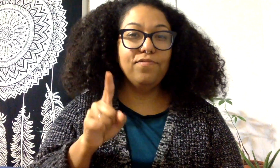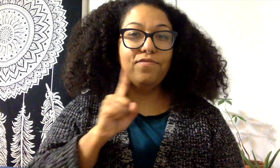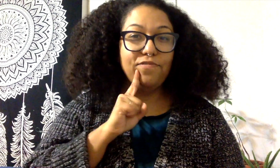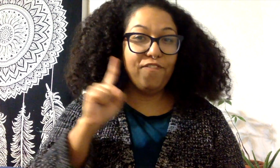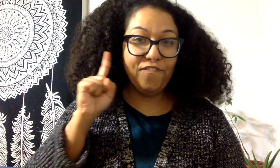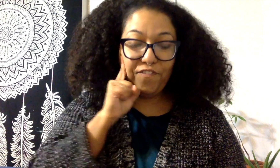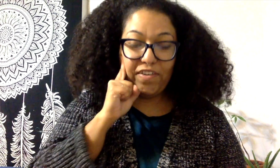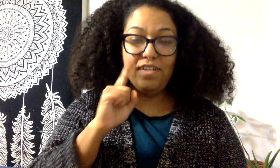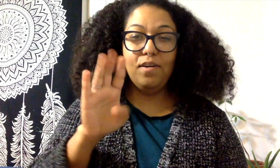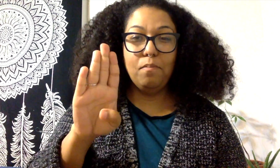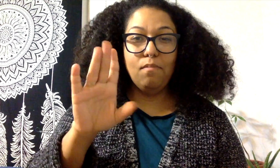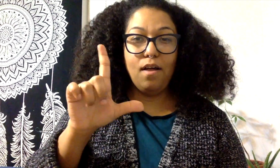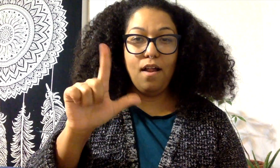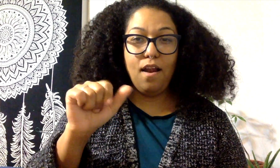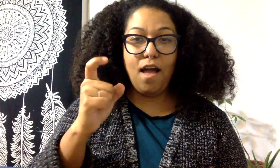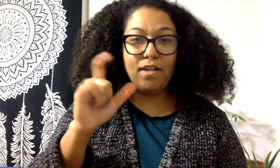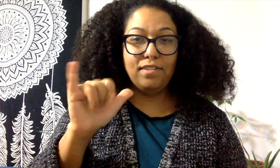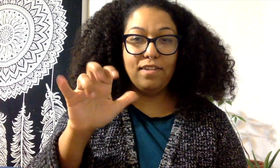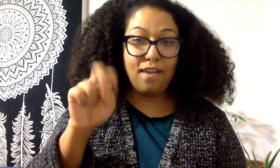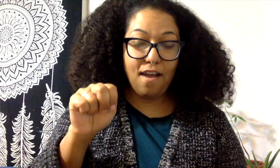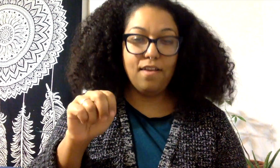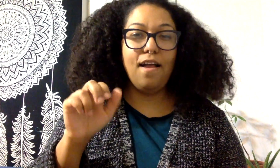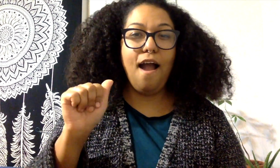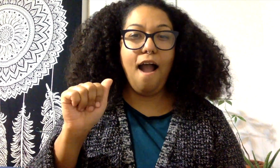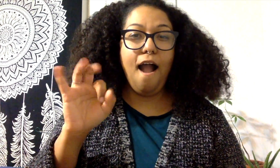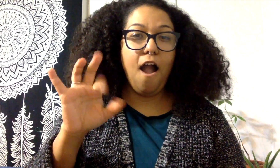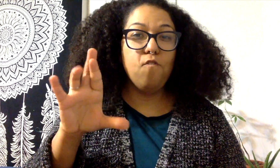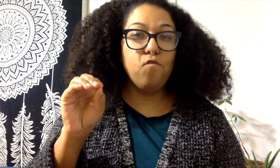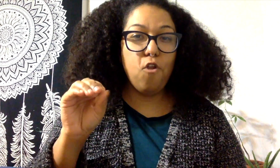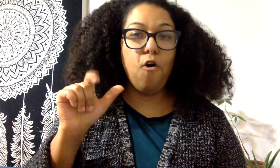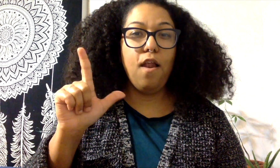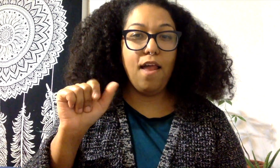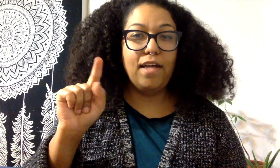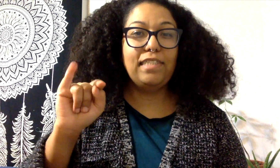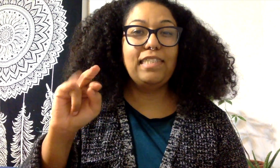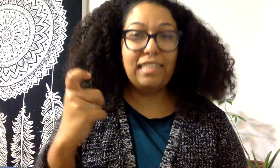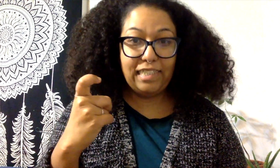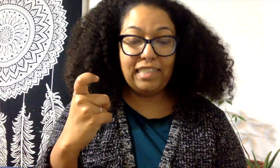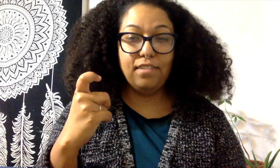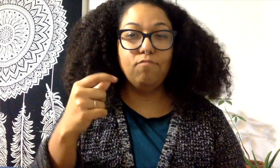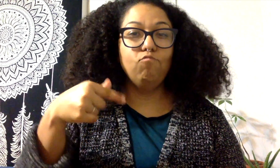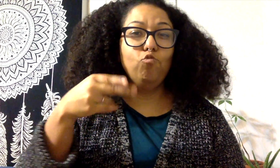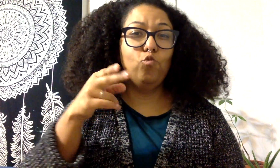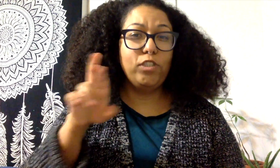Deaf Blaxician/AfroLatinx Queer.